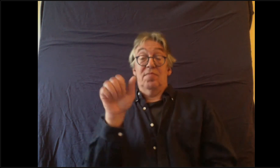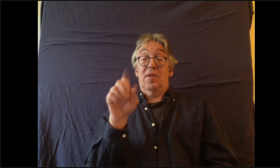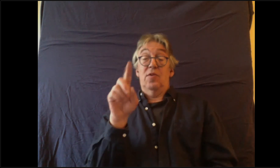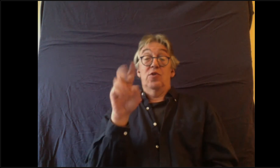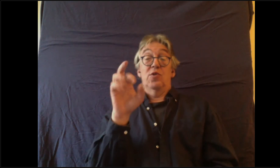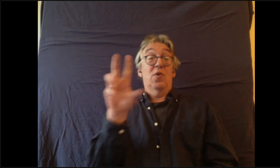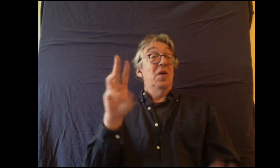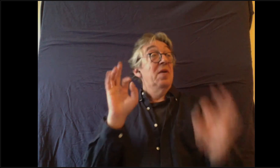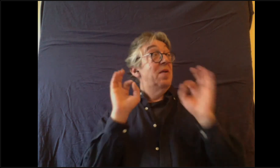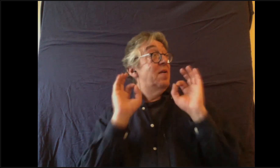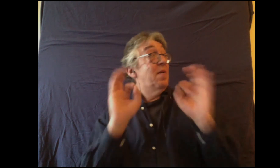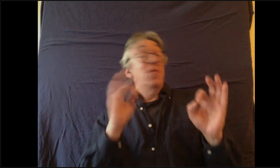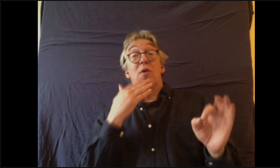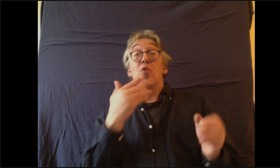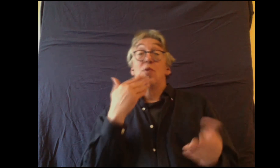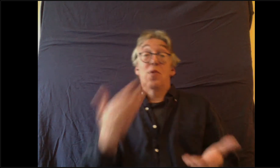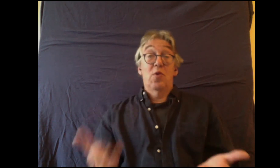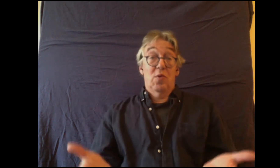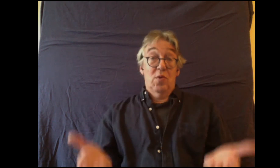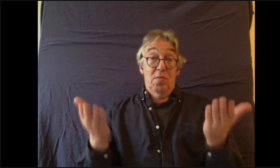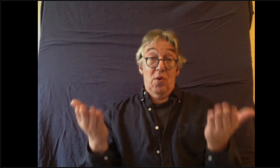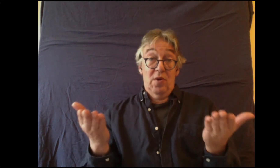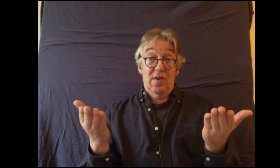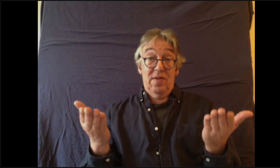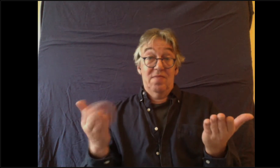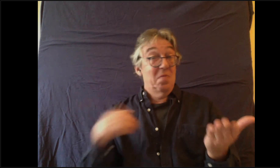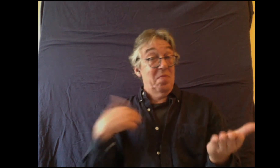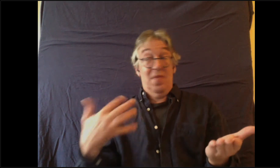Good morning, everyone. Good to be with you.